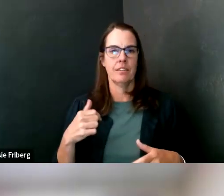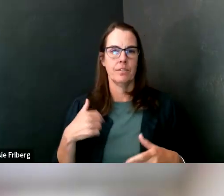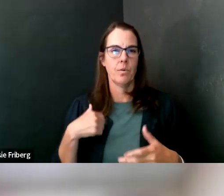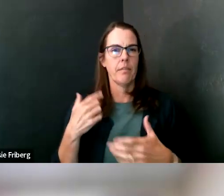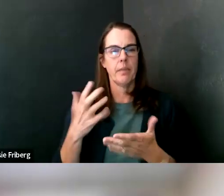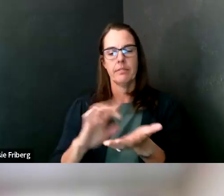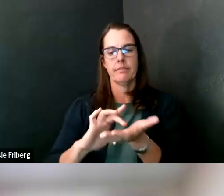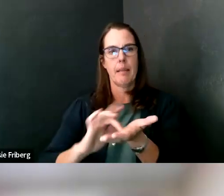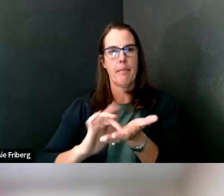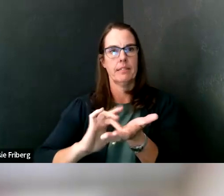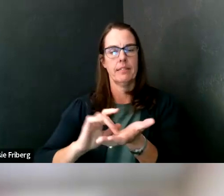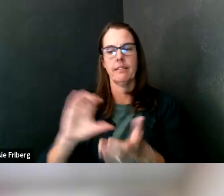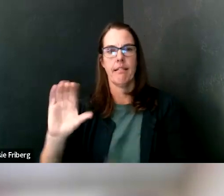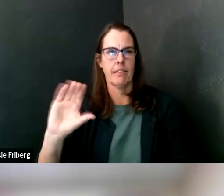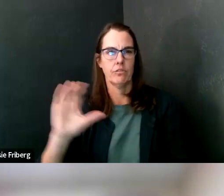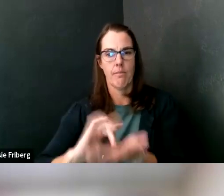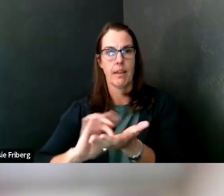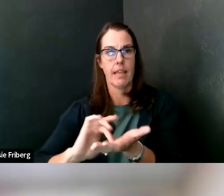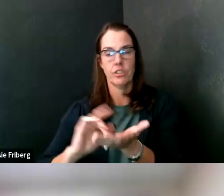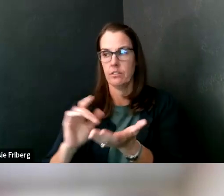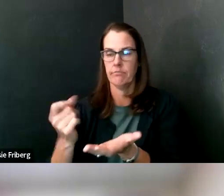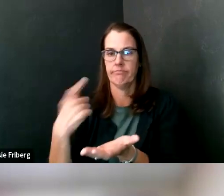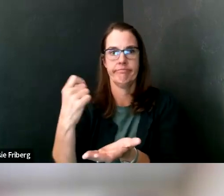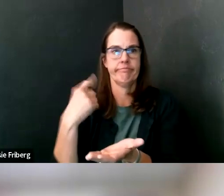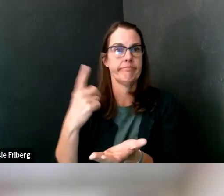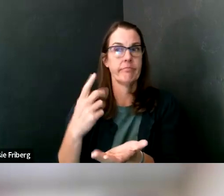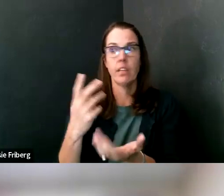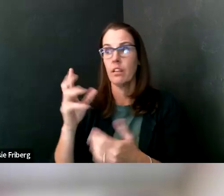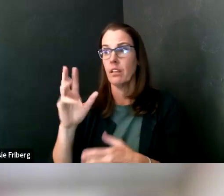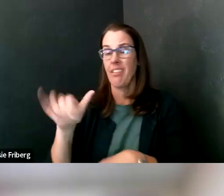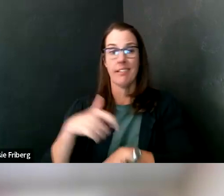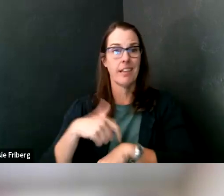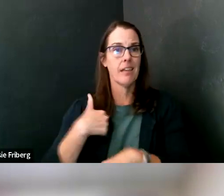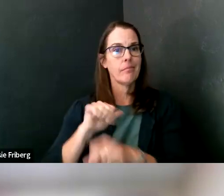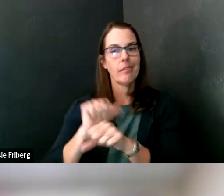medicines and um at the time I was just fortunate that I worked at companies that had really good